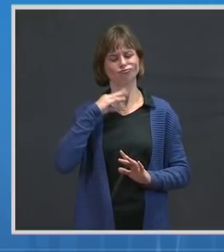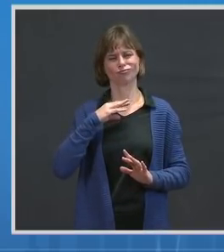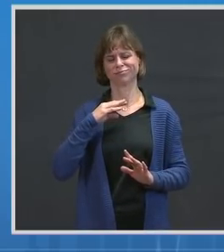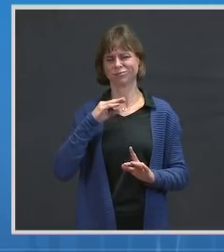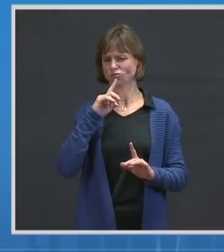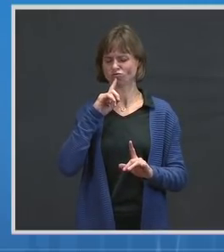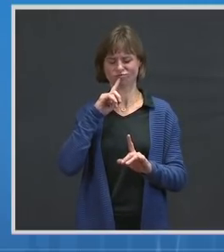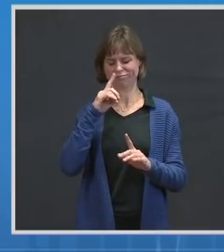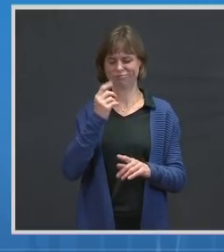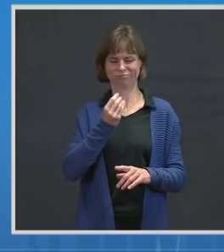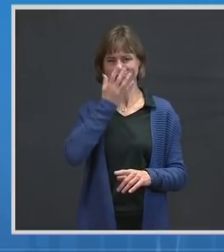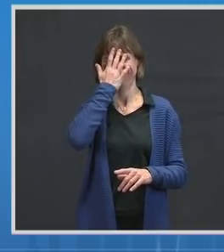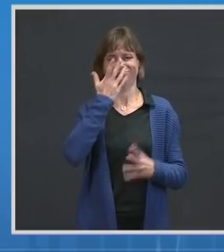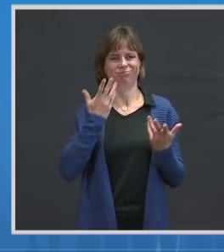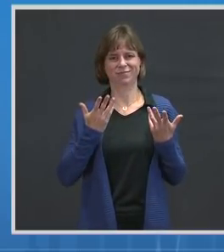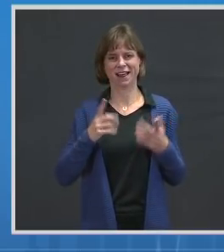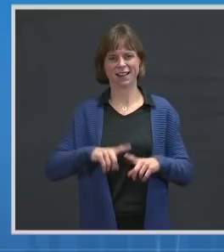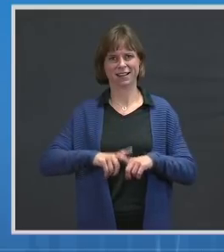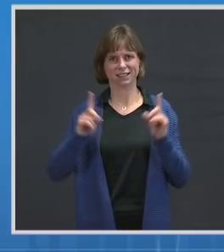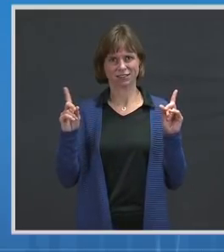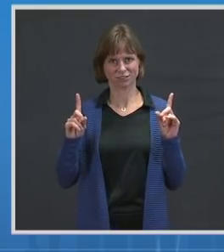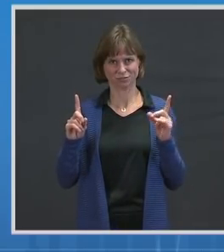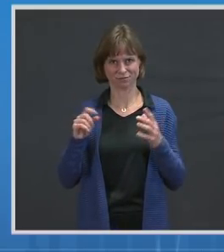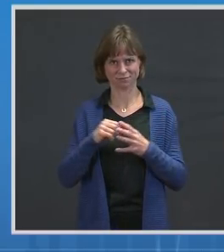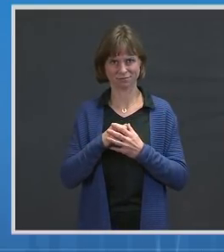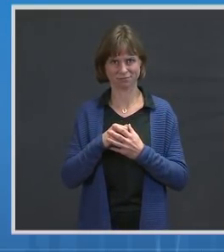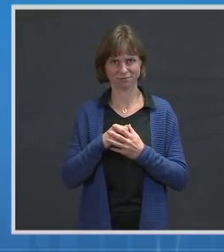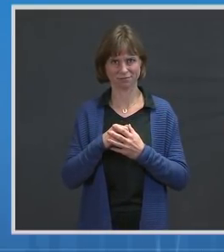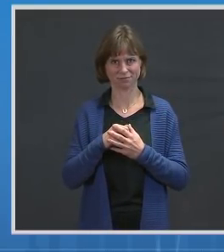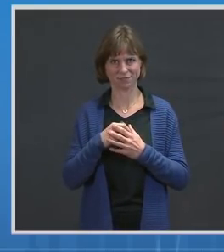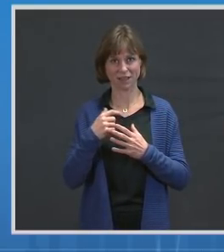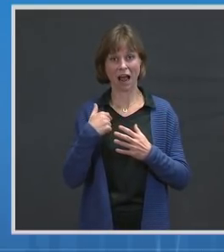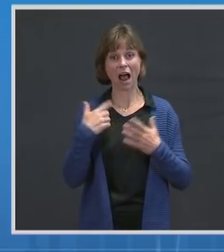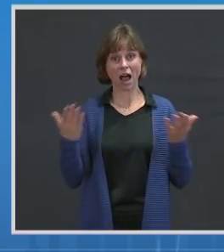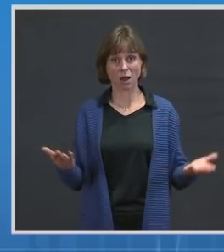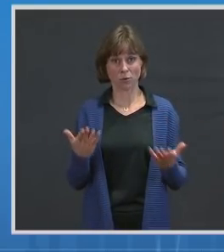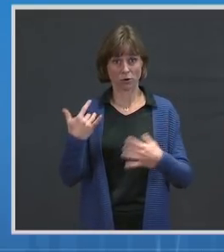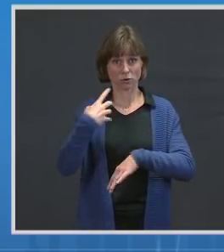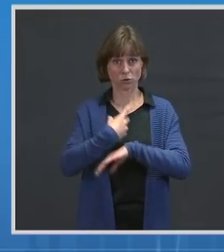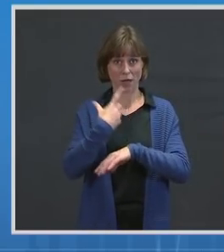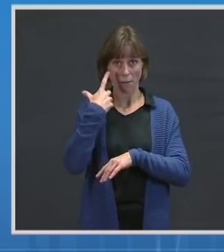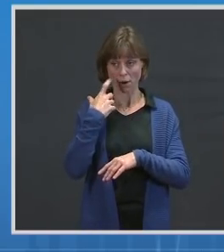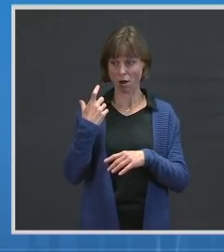affordable testing could make in slowing the spread. I'm here today because while we're working around the clock